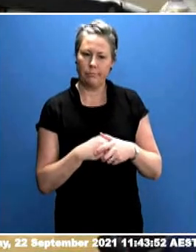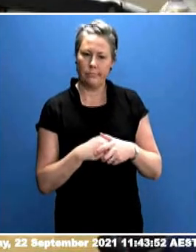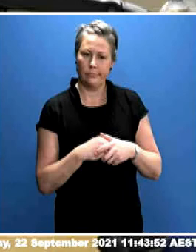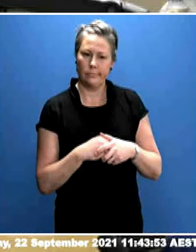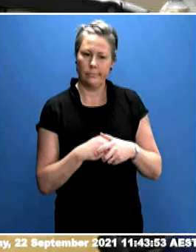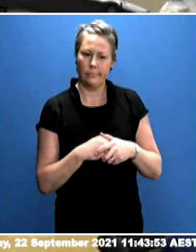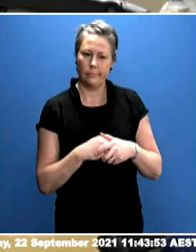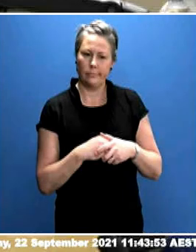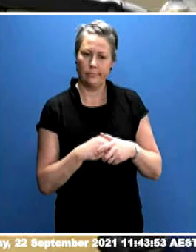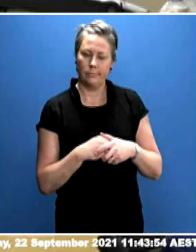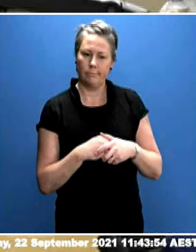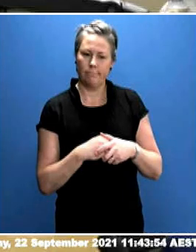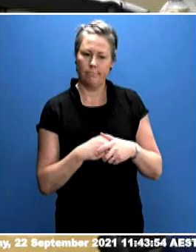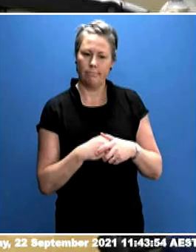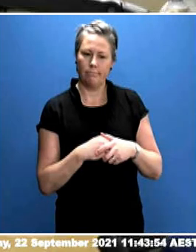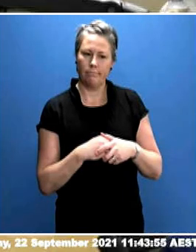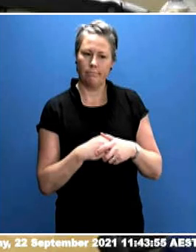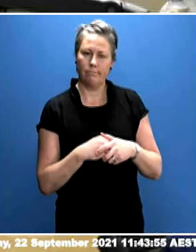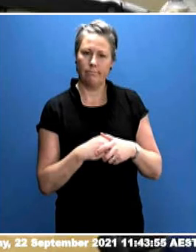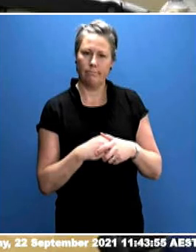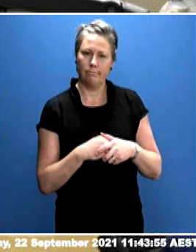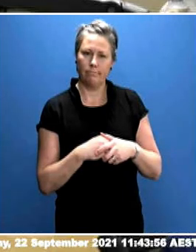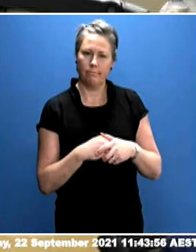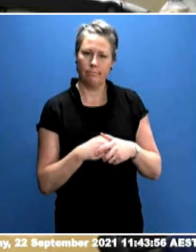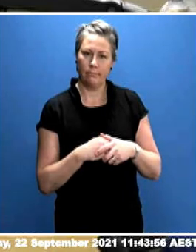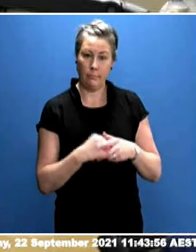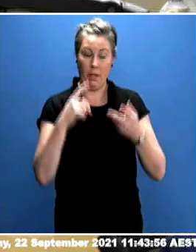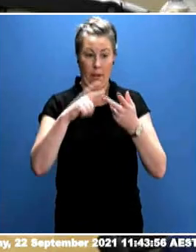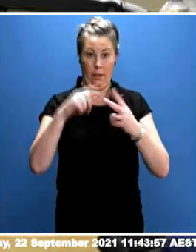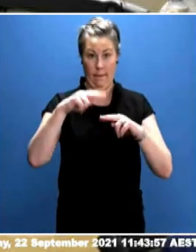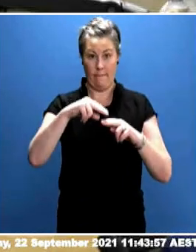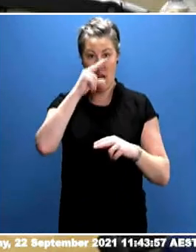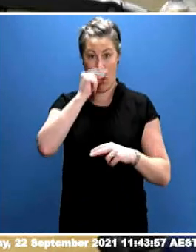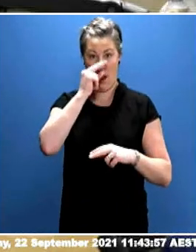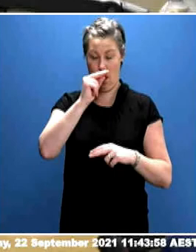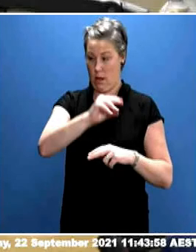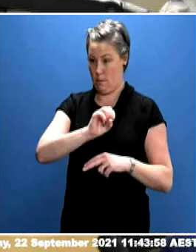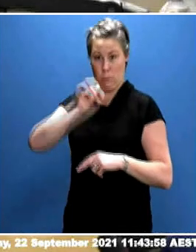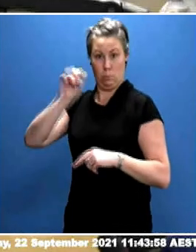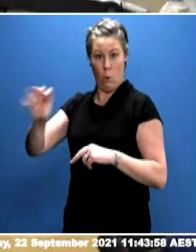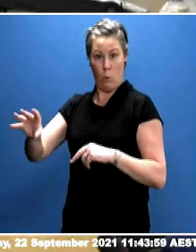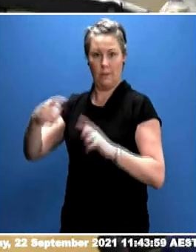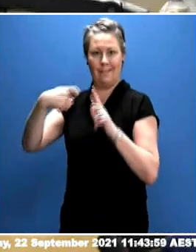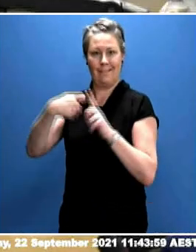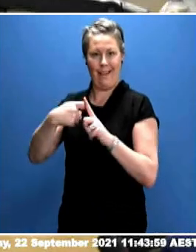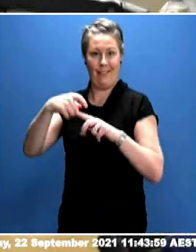criteria or the basis is for a young person to be admitted